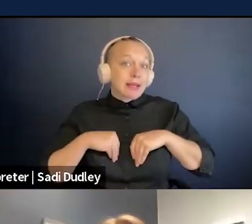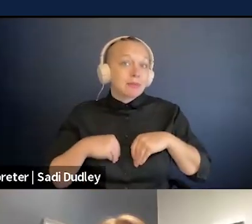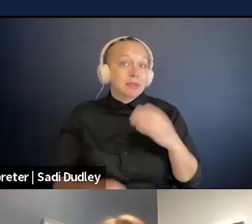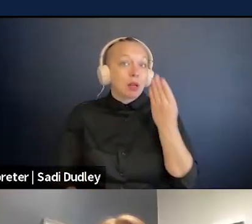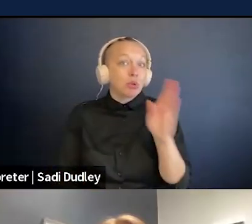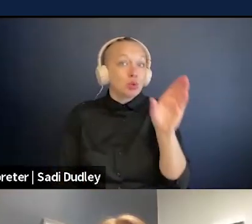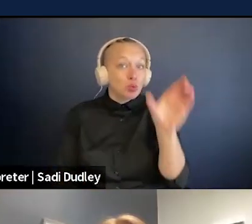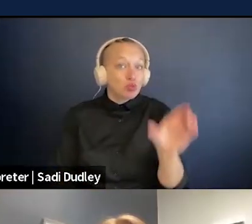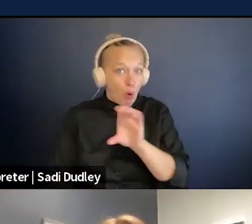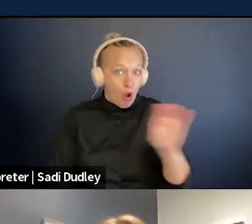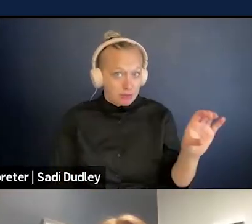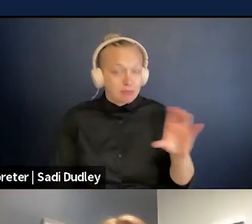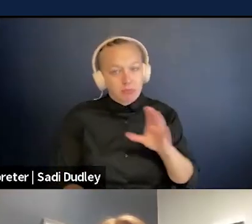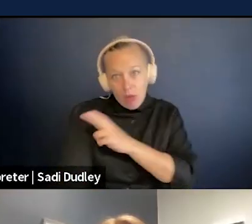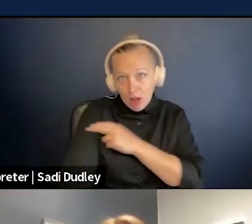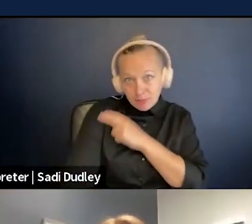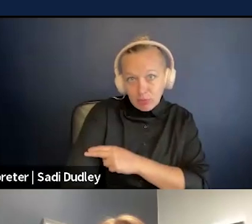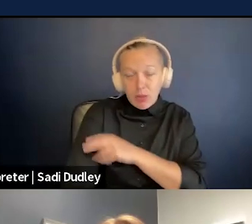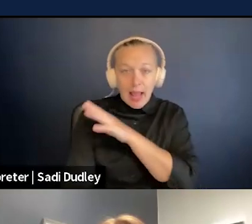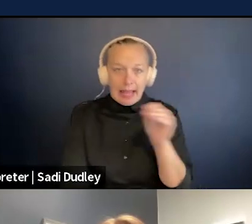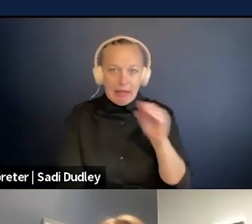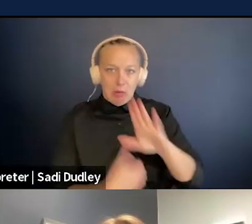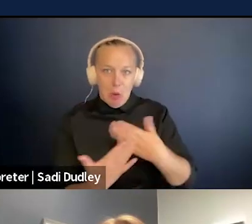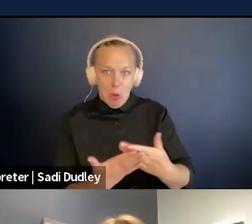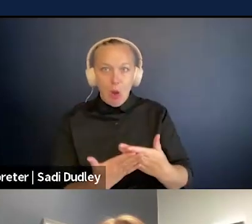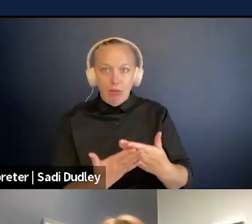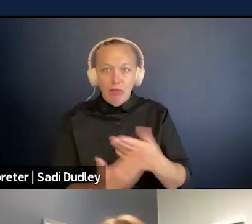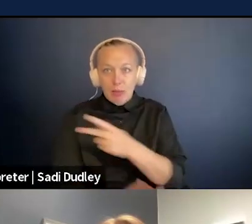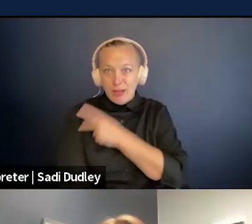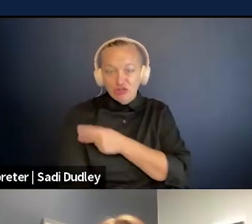the hospital, and all our patients were mostly factory workers who had Blue Cross.